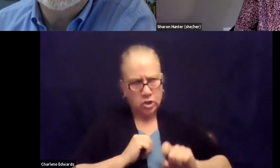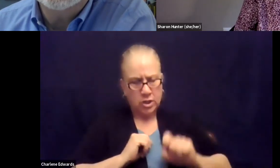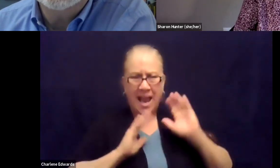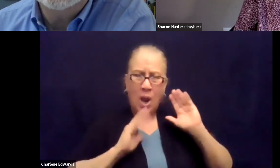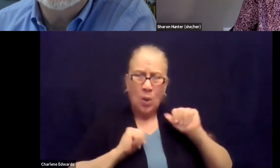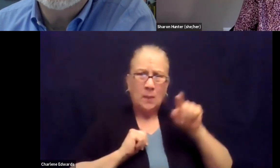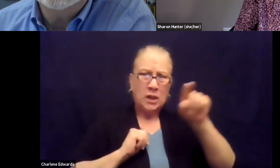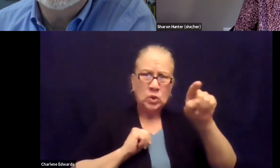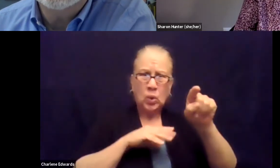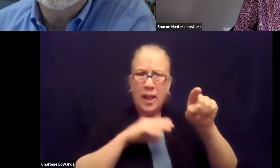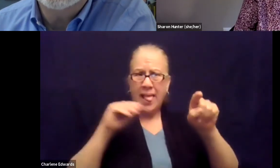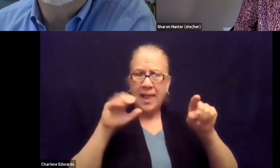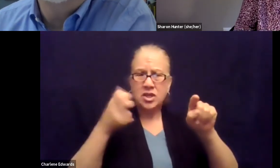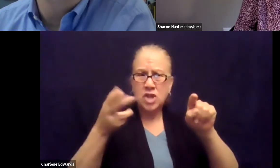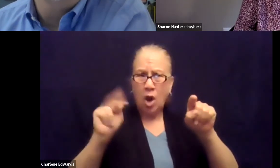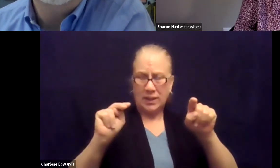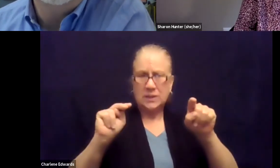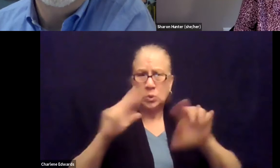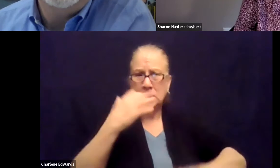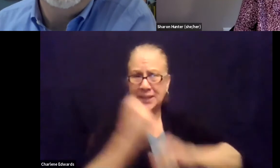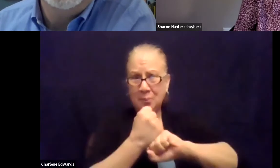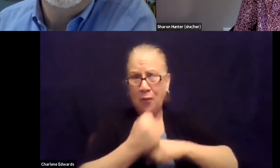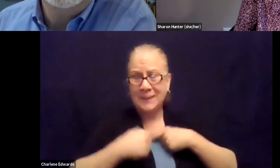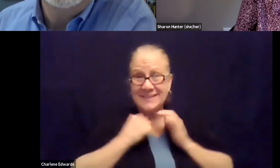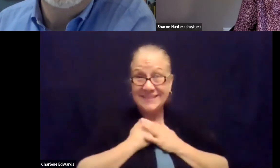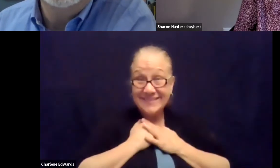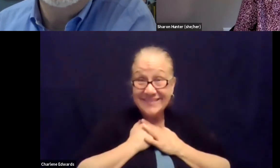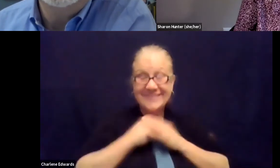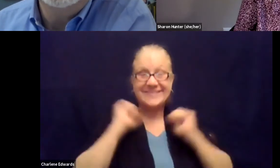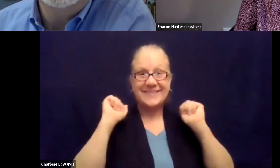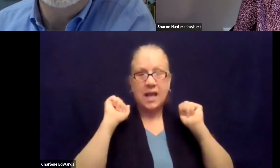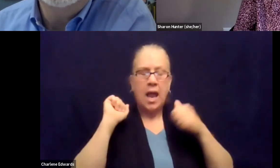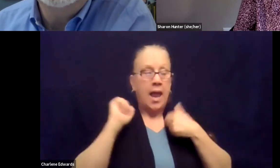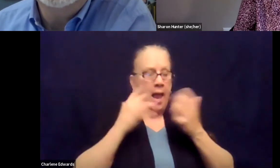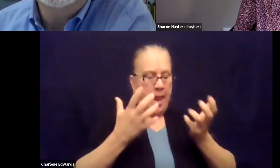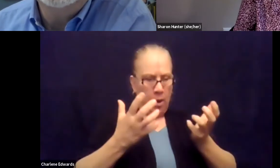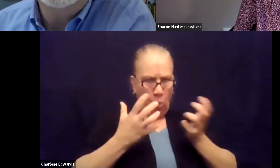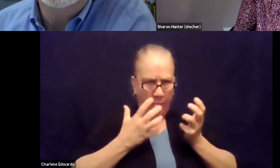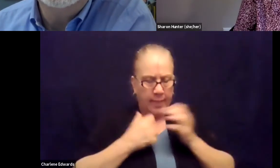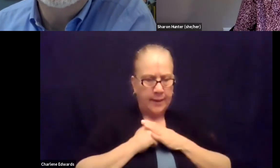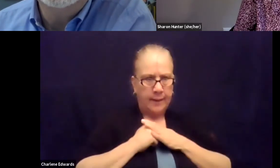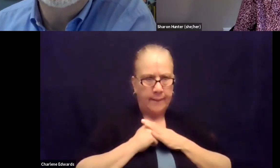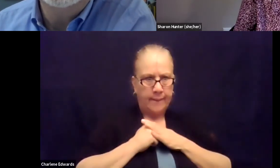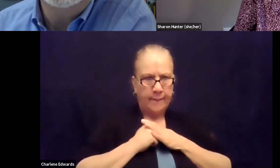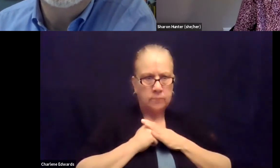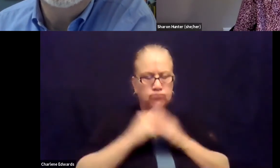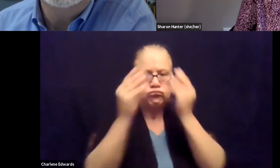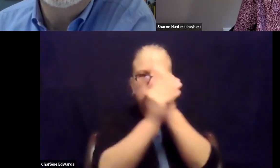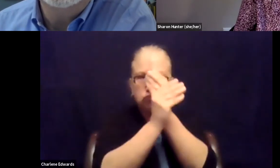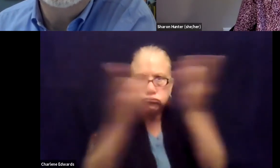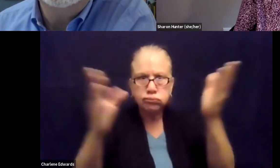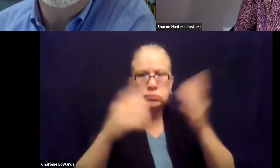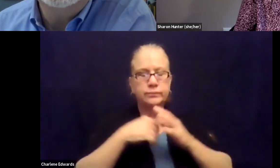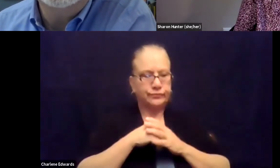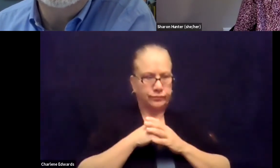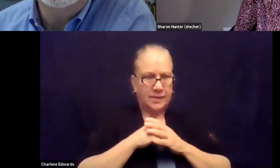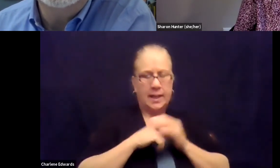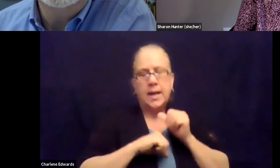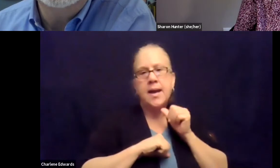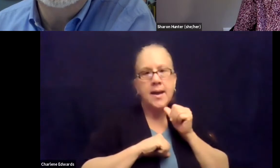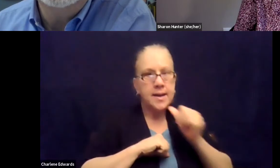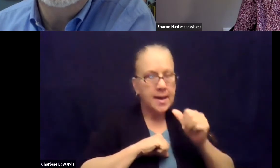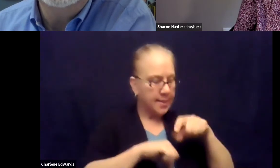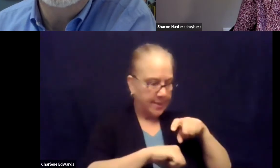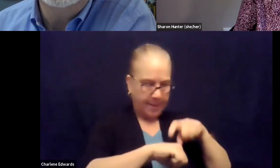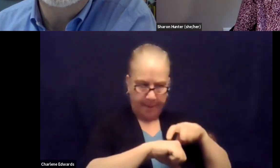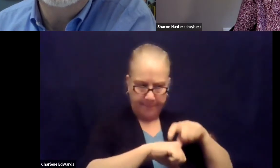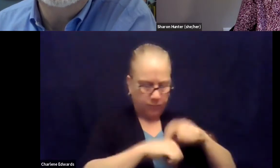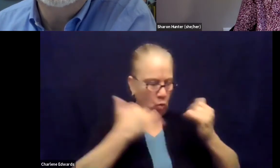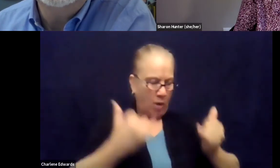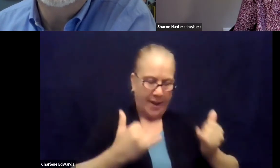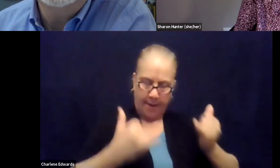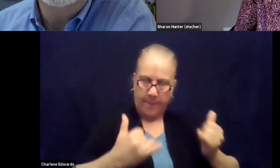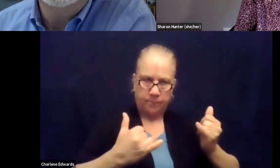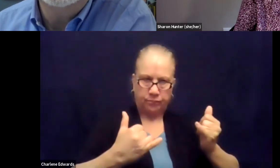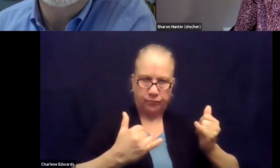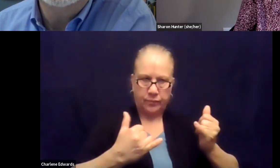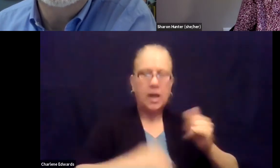Sharon will back on. I want plug that this is not the time to throw out your accessibility.